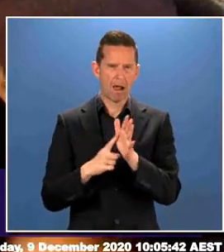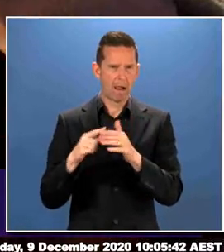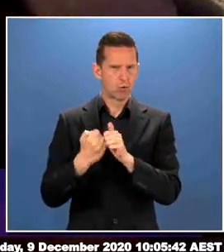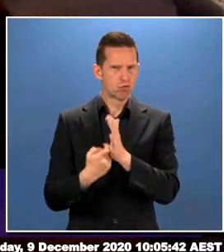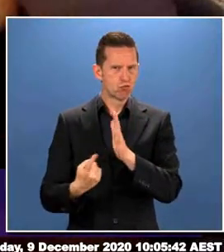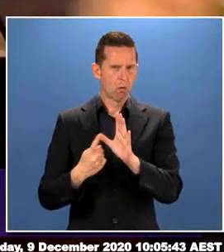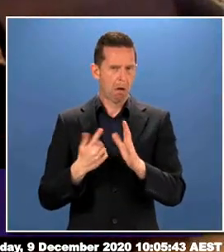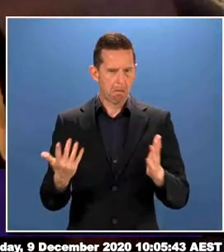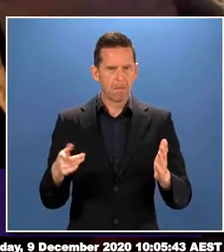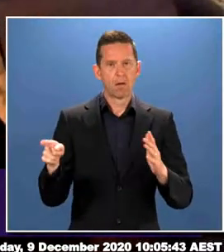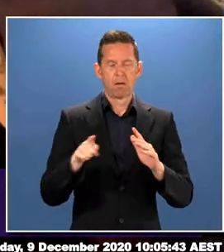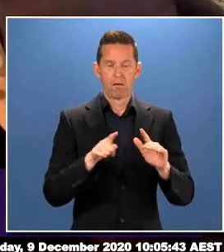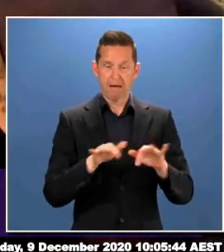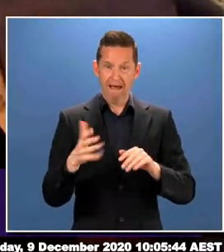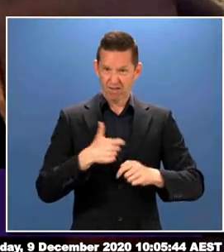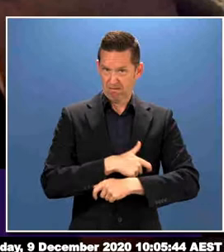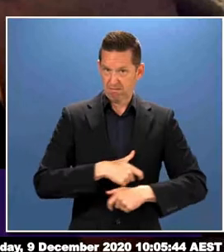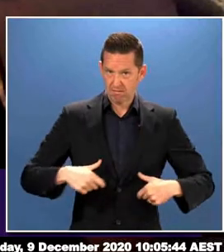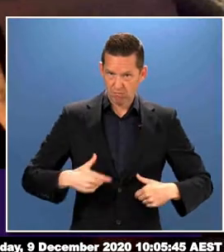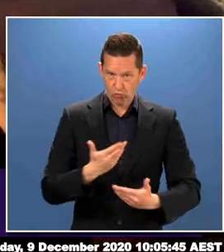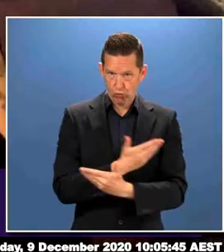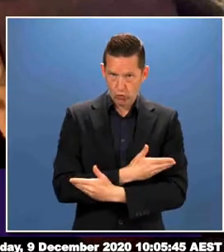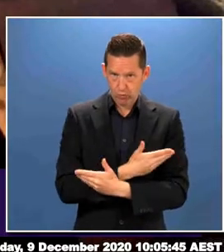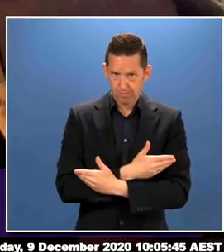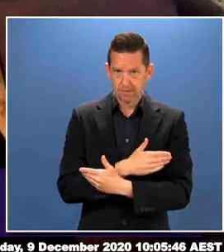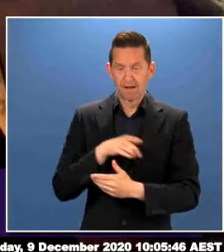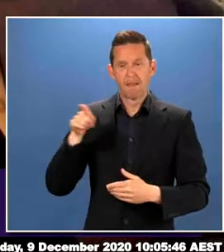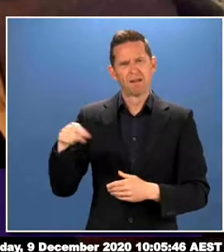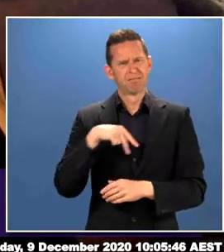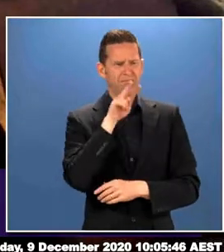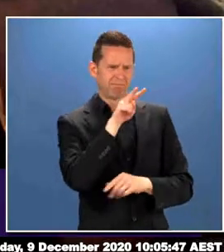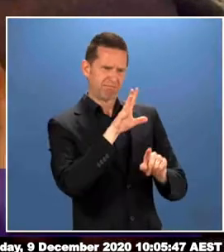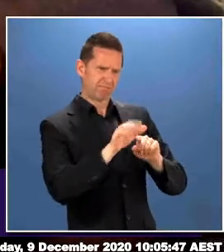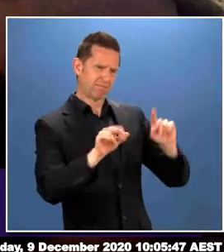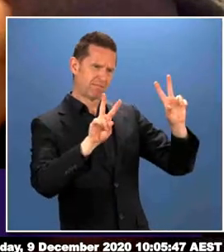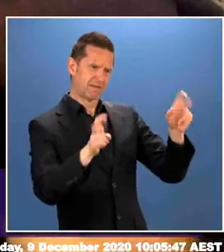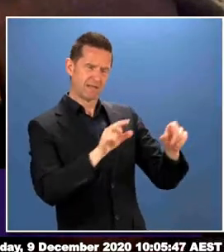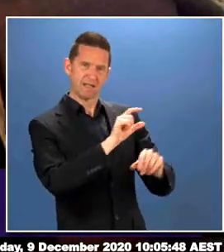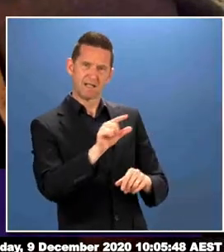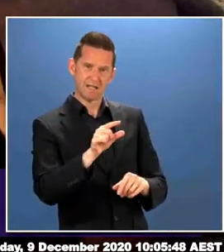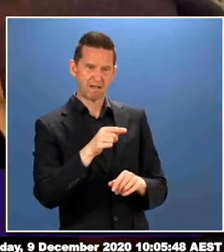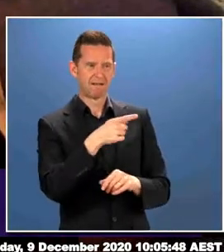"Exist loudly" on the shirt, but it's a phrase I've adopted from that shirt that I use about my own life.